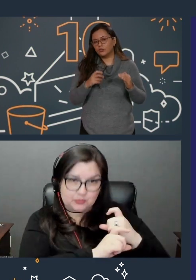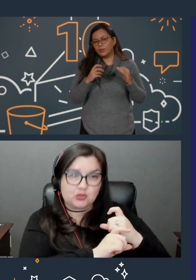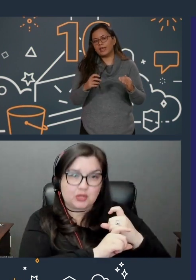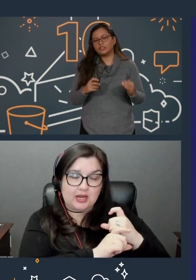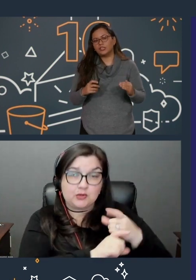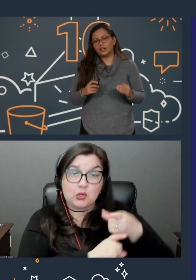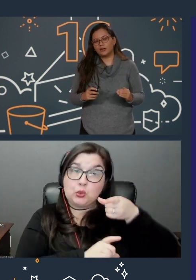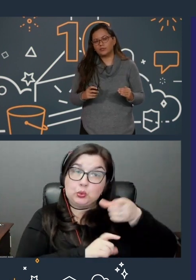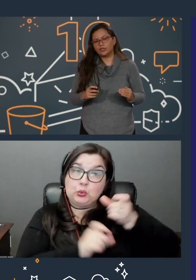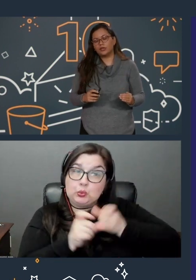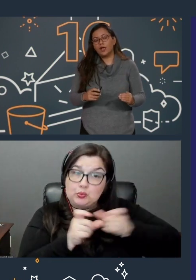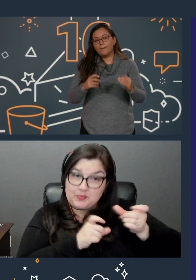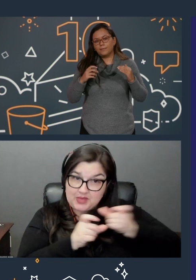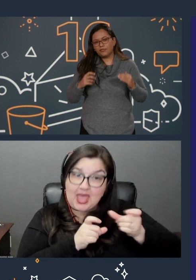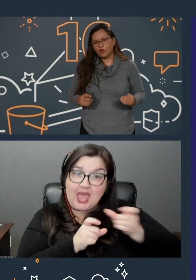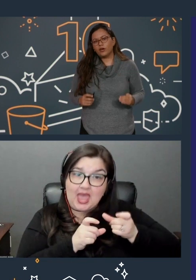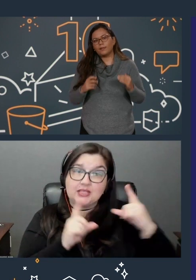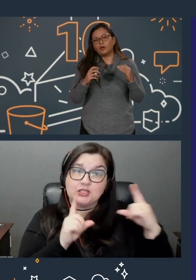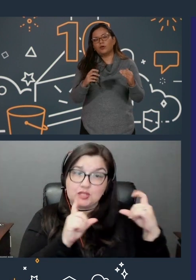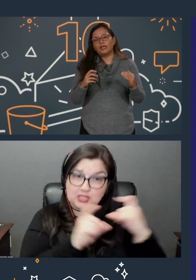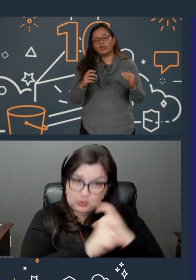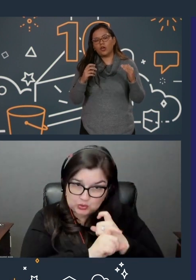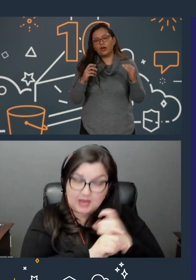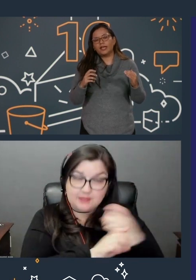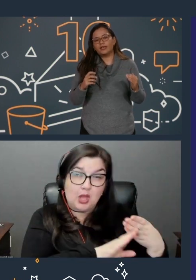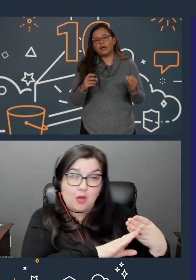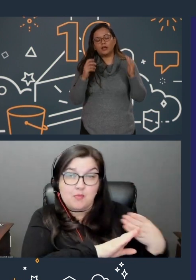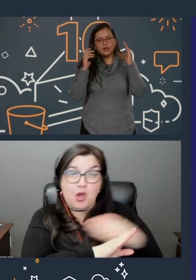you manage the encryption before uploading your data